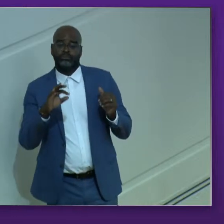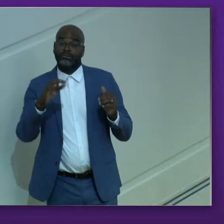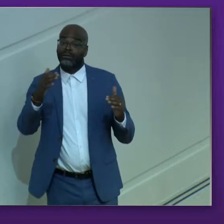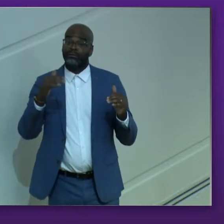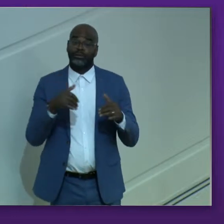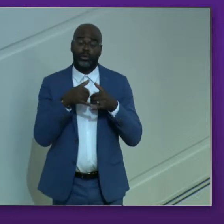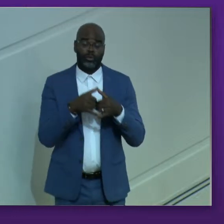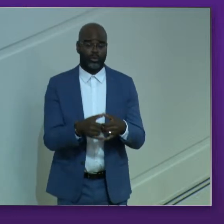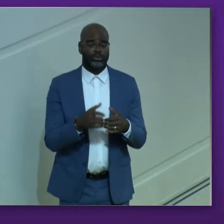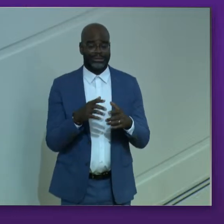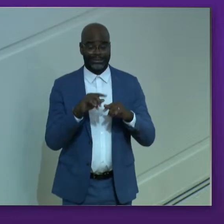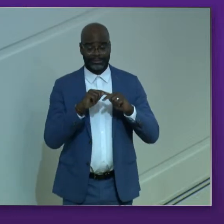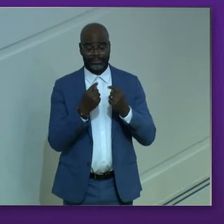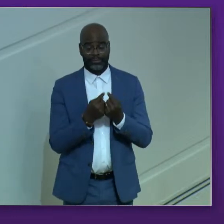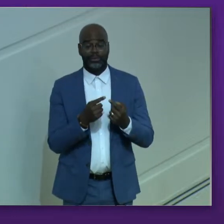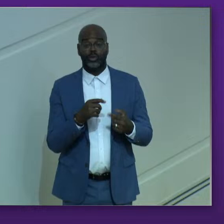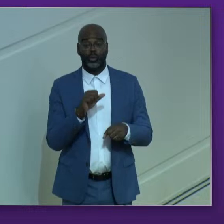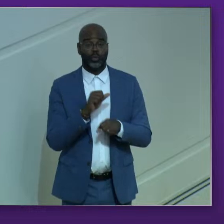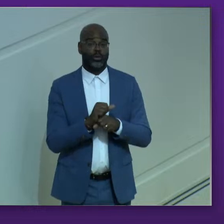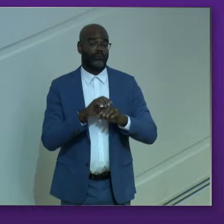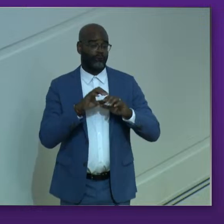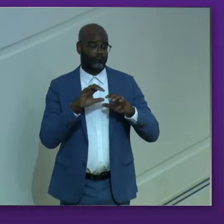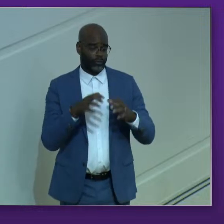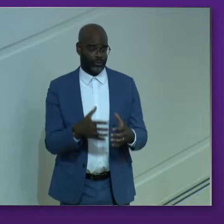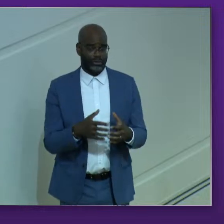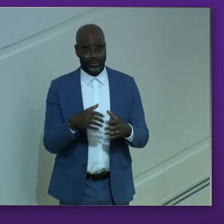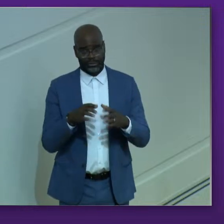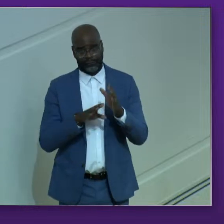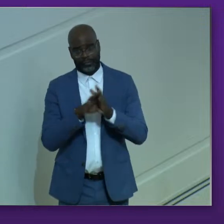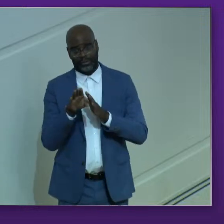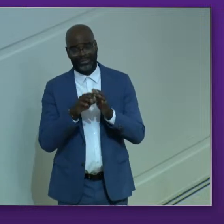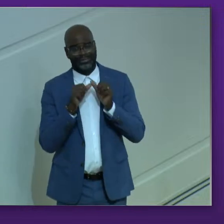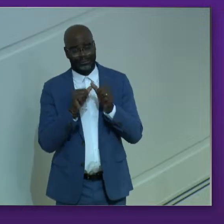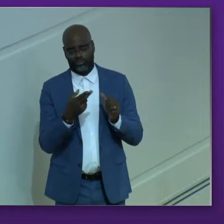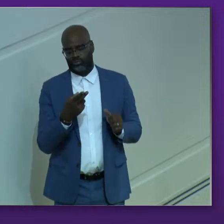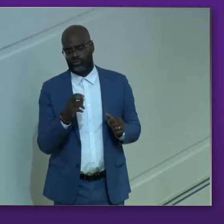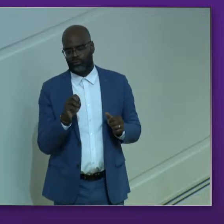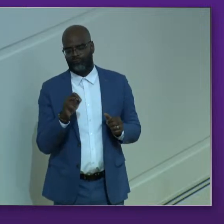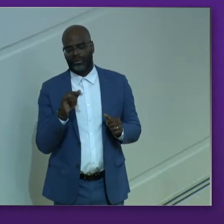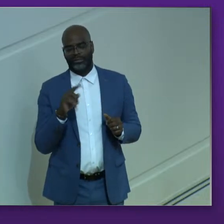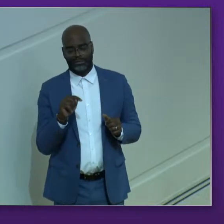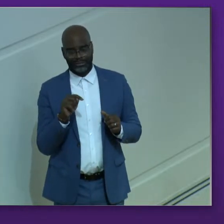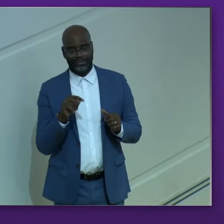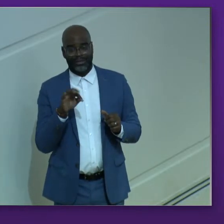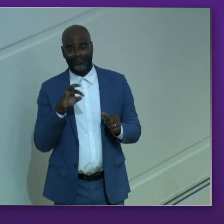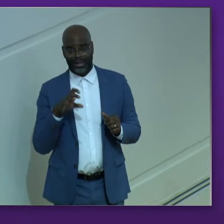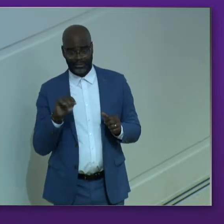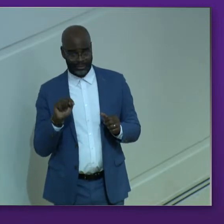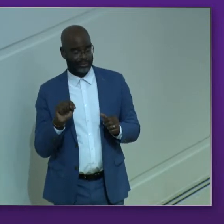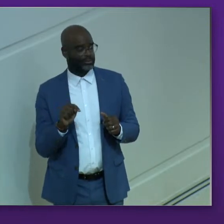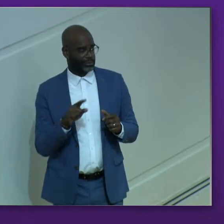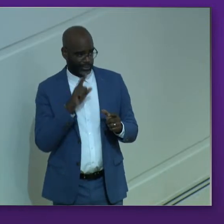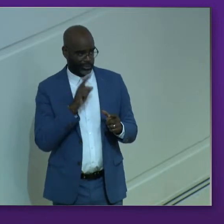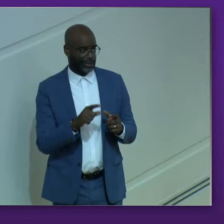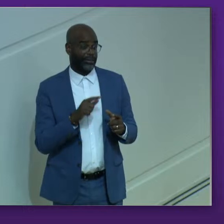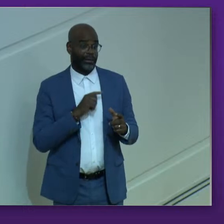AND ACCESSIBILITY. THIS MORE MOBILE FRIENDLY INTERFACE FEATURES AI TOOLS